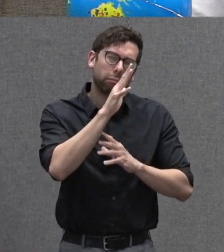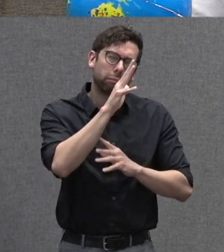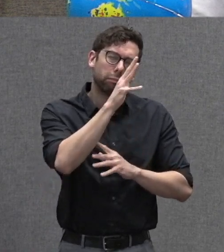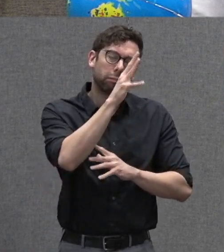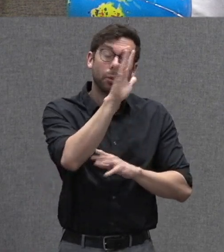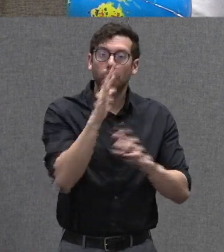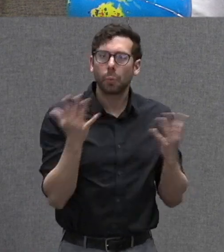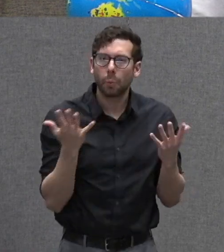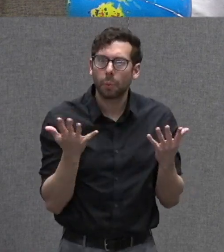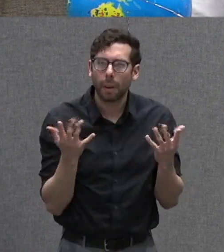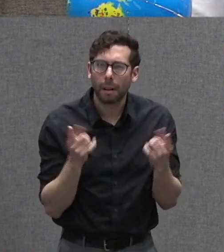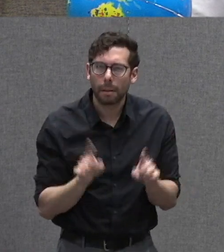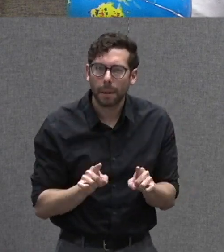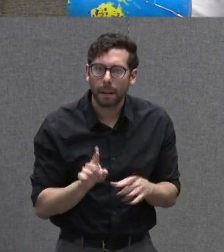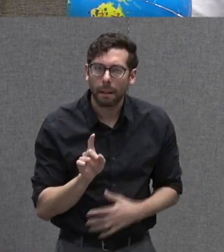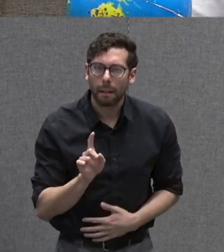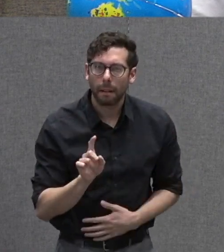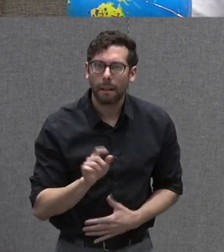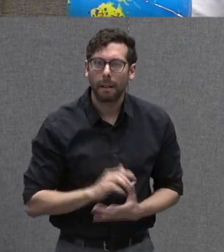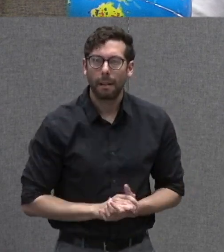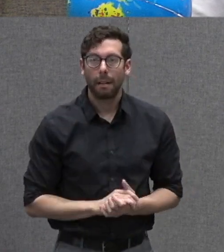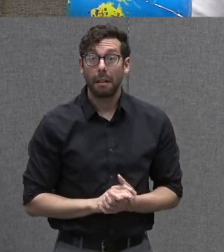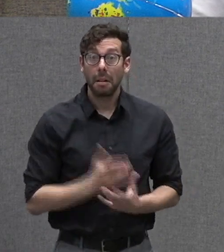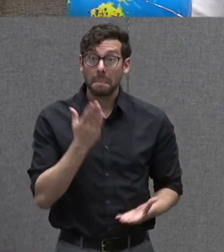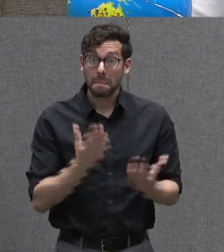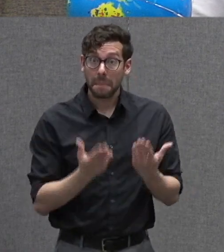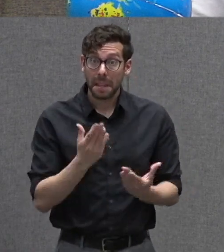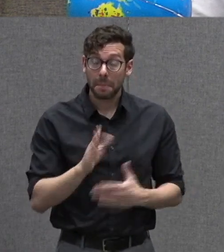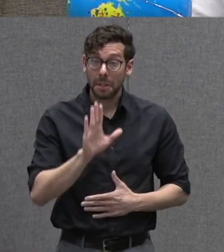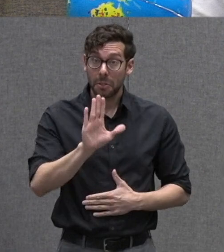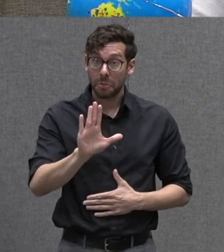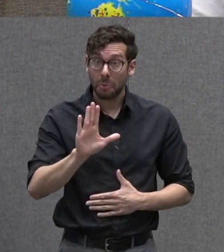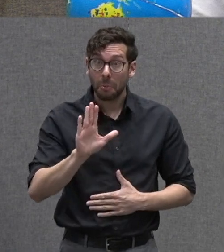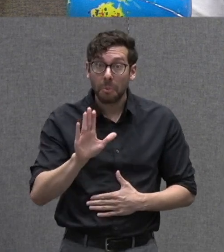and do some observing in trees around your neighborhood or in your yard,